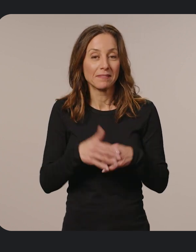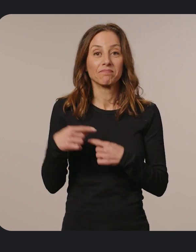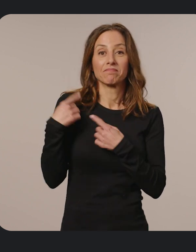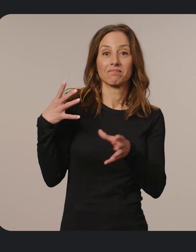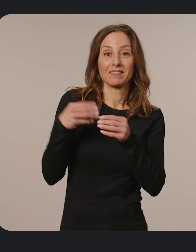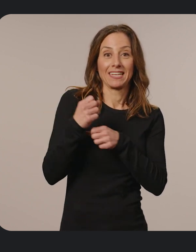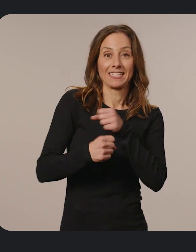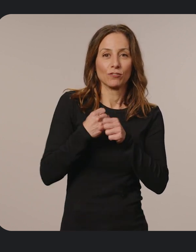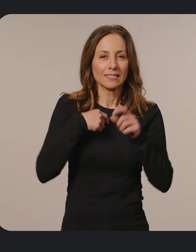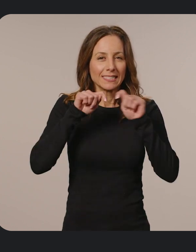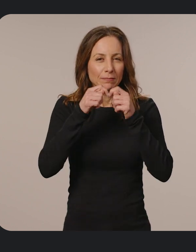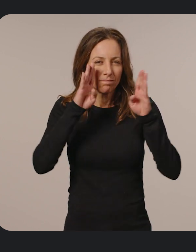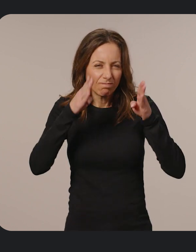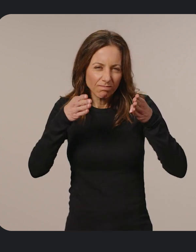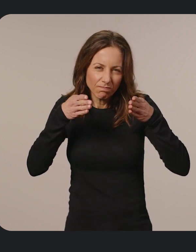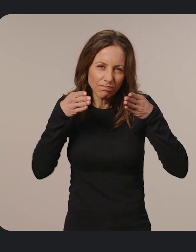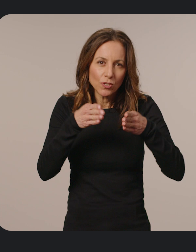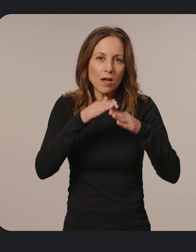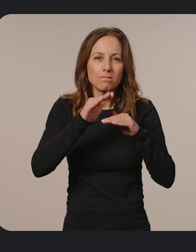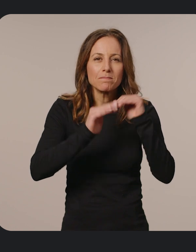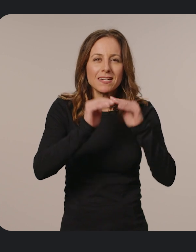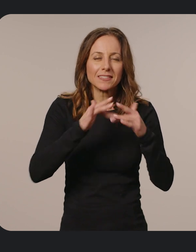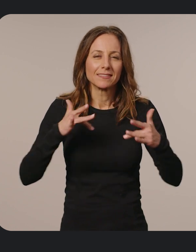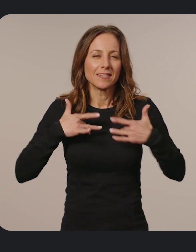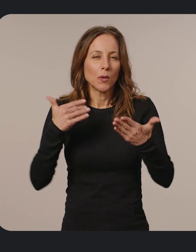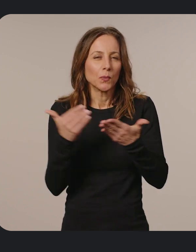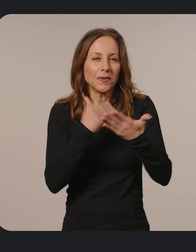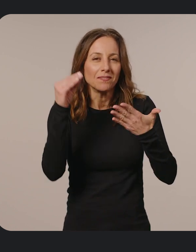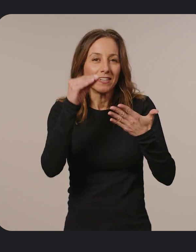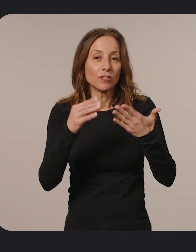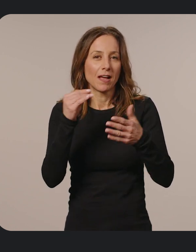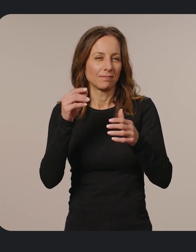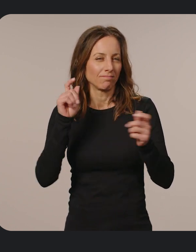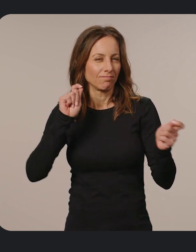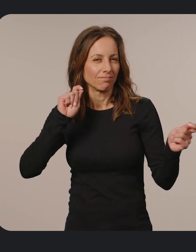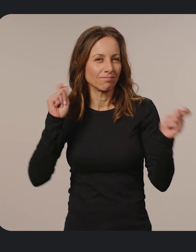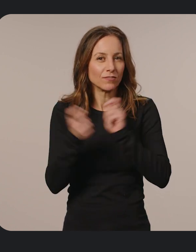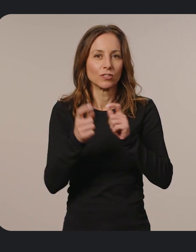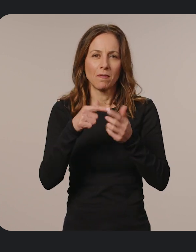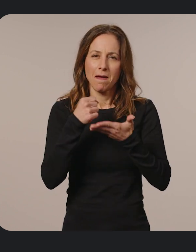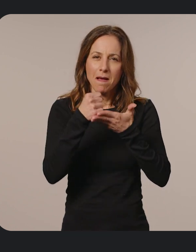Over the past year, our teams have been laser-focused on building exciting new features and making major changes to help you